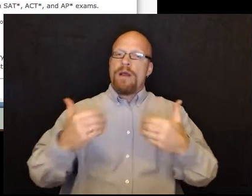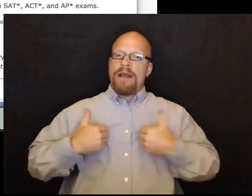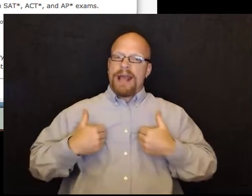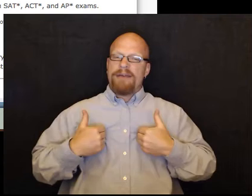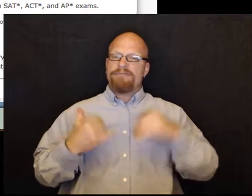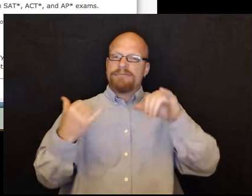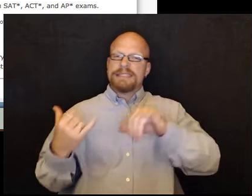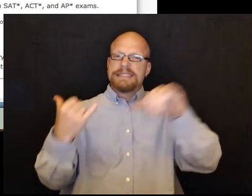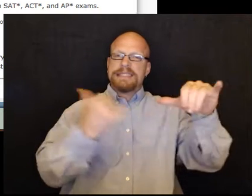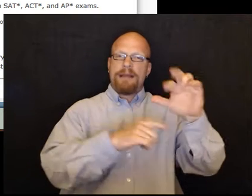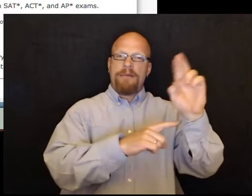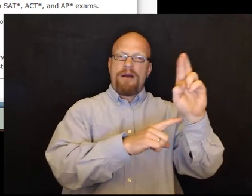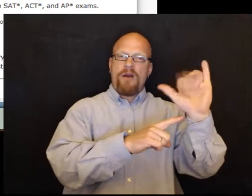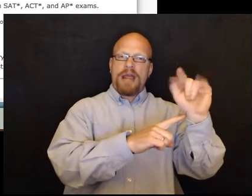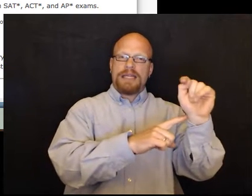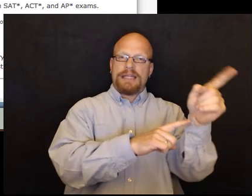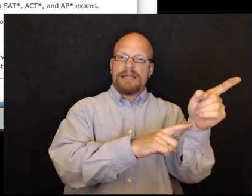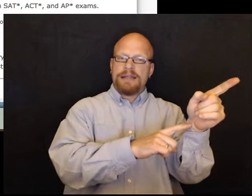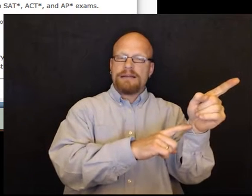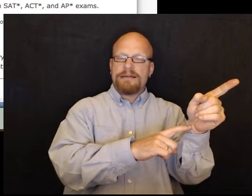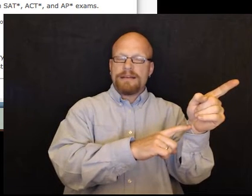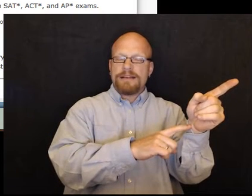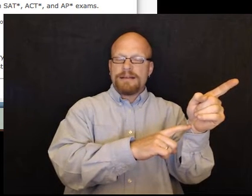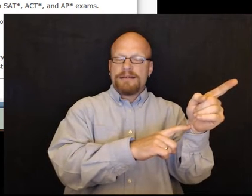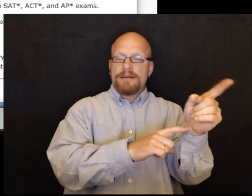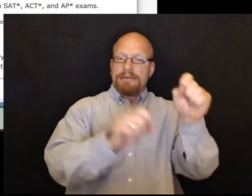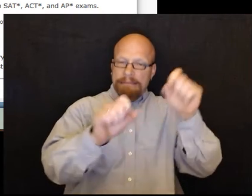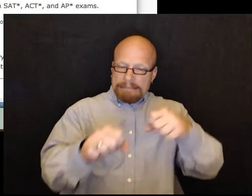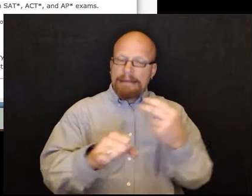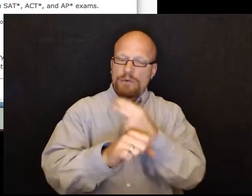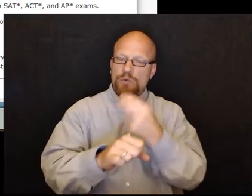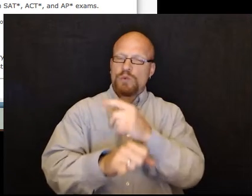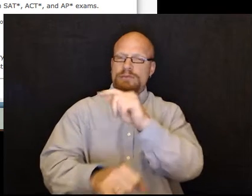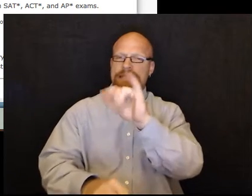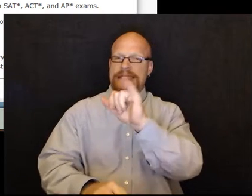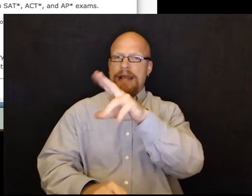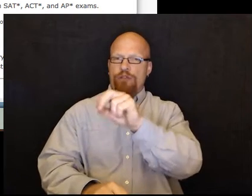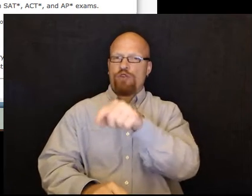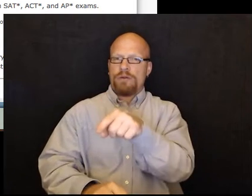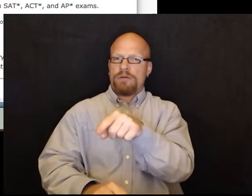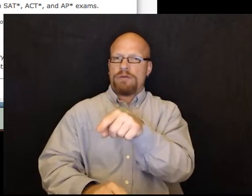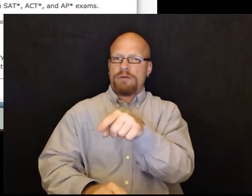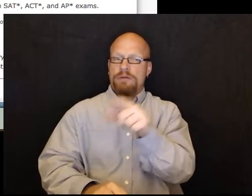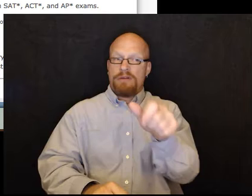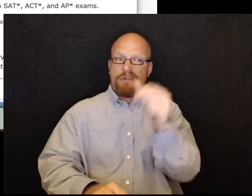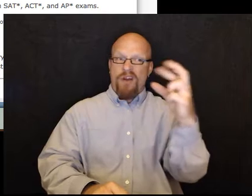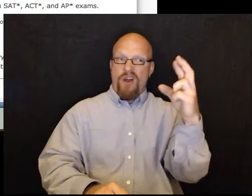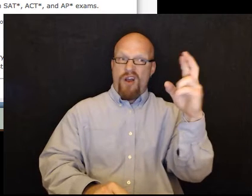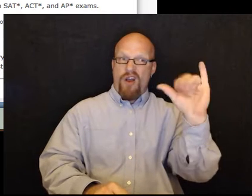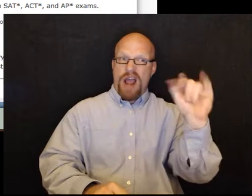allowed on test days it's a rule we have and it's the same rule that RIT has as well